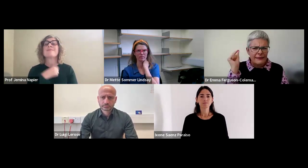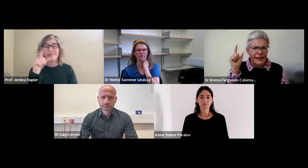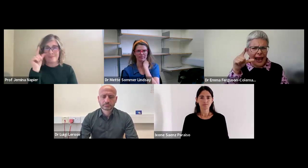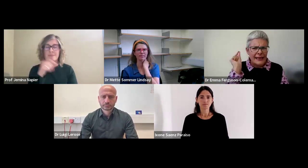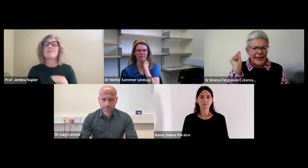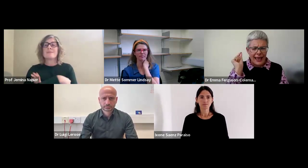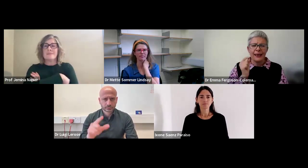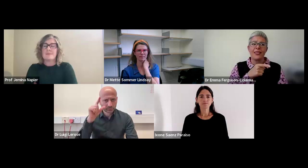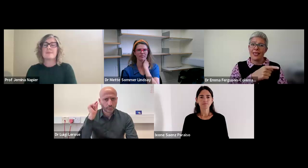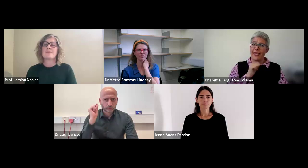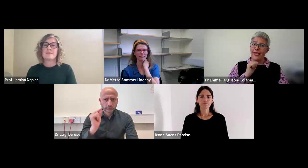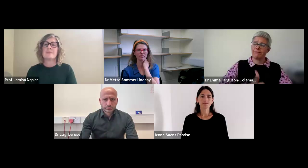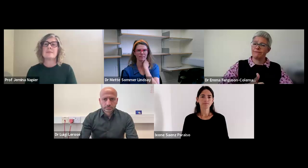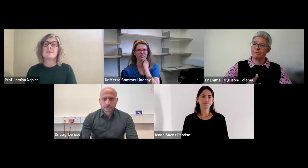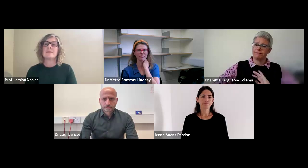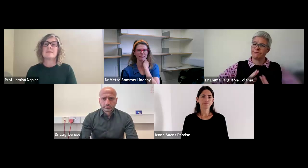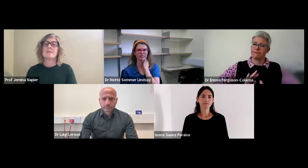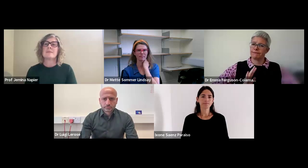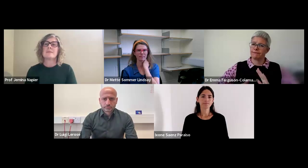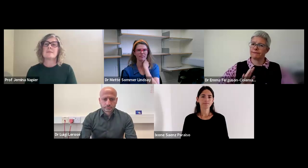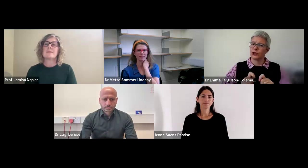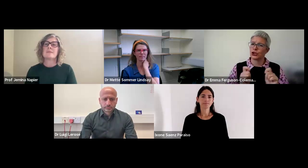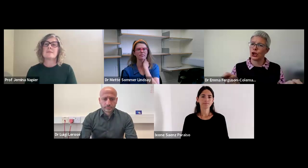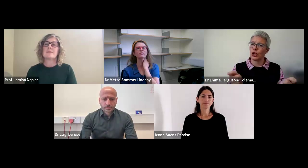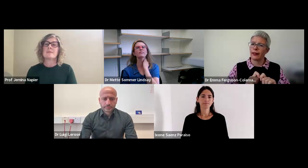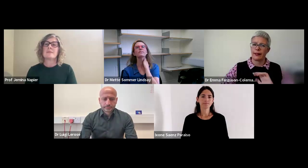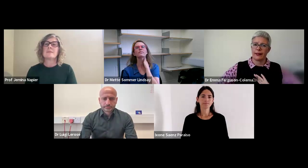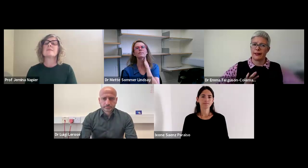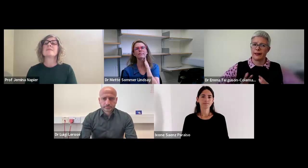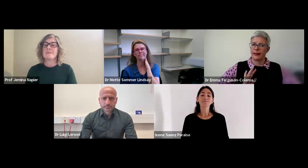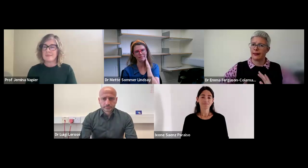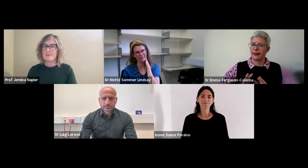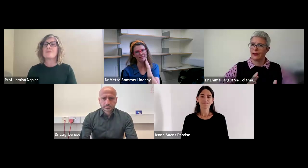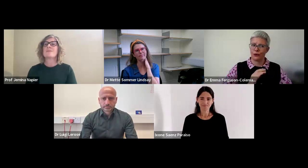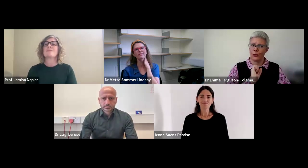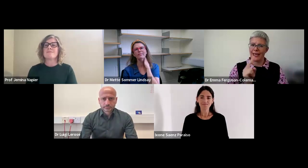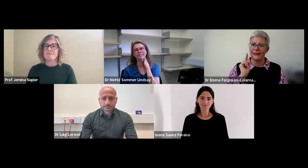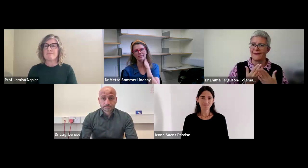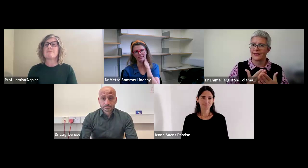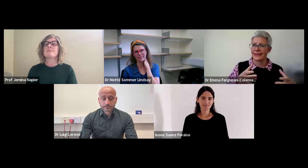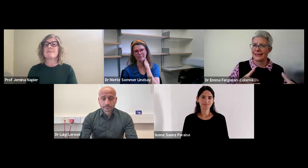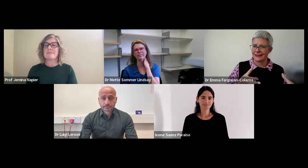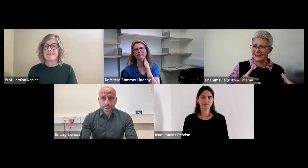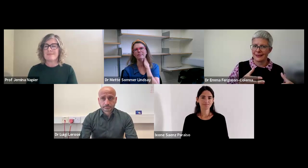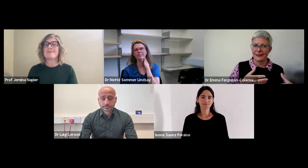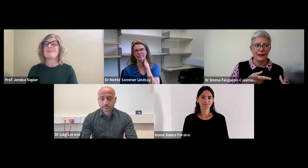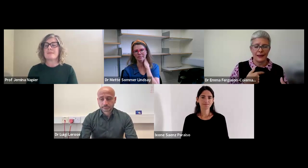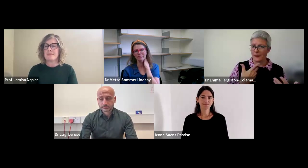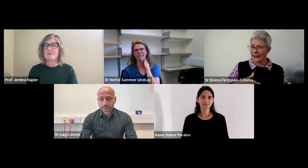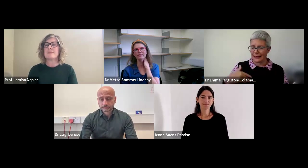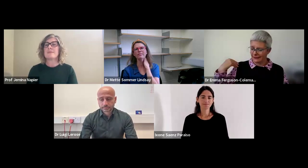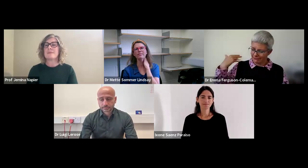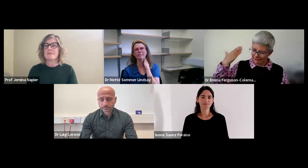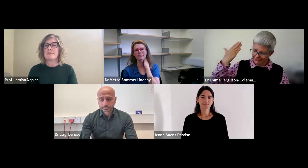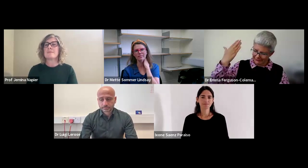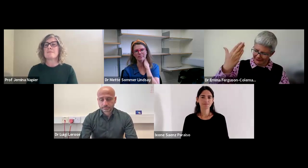that at Gallaudet University, they established a signing journal through their death studies team,